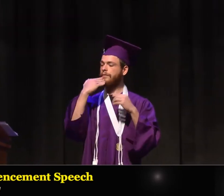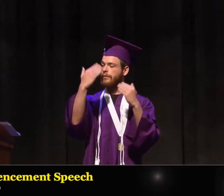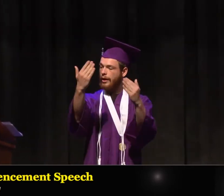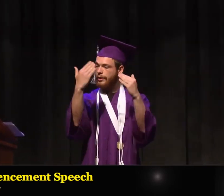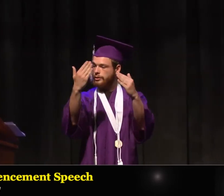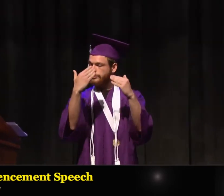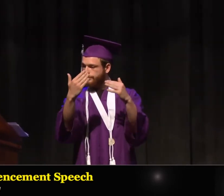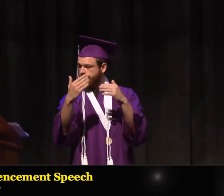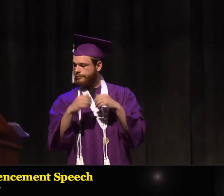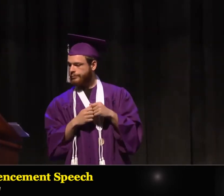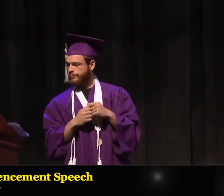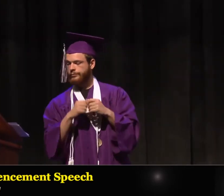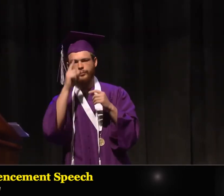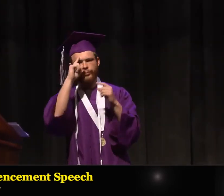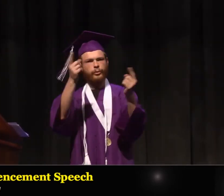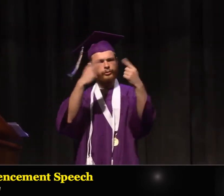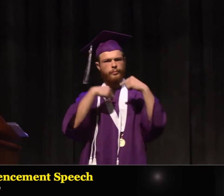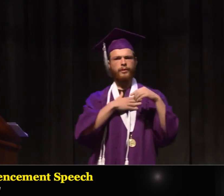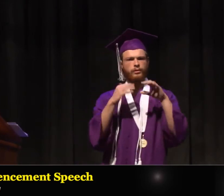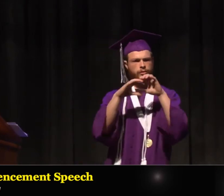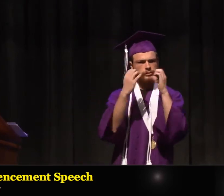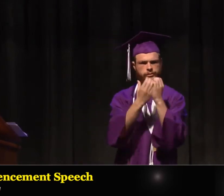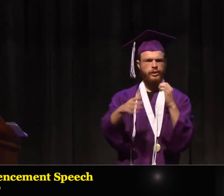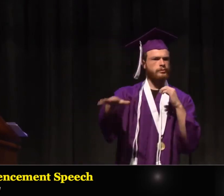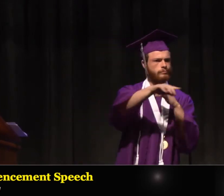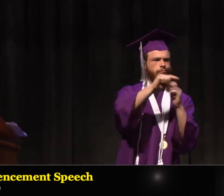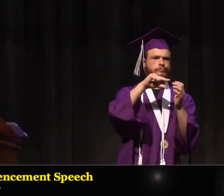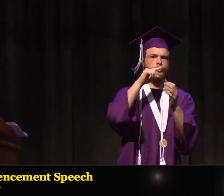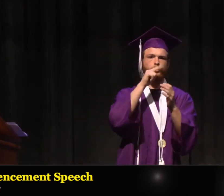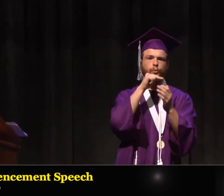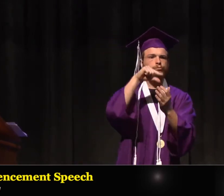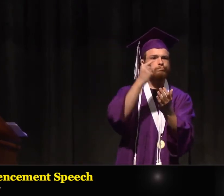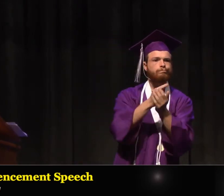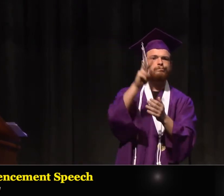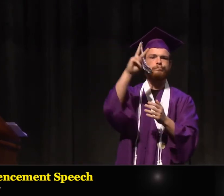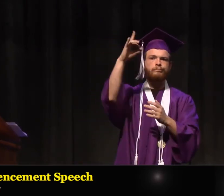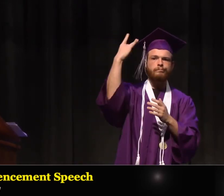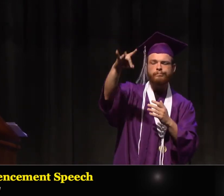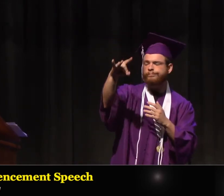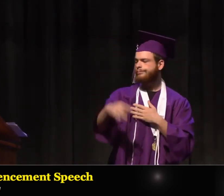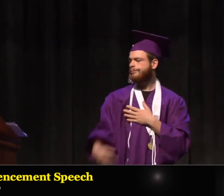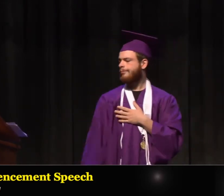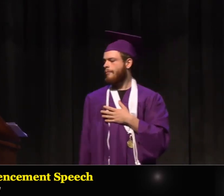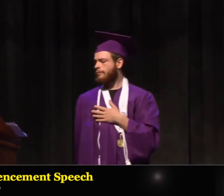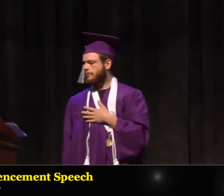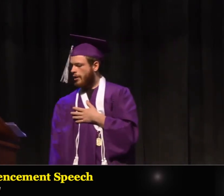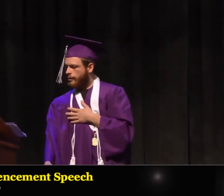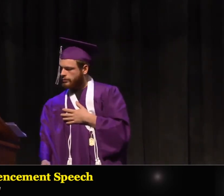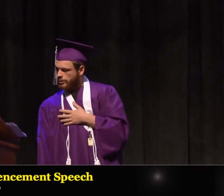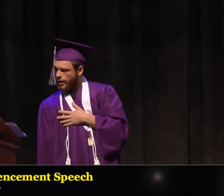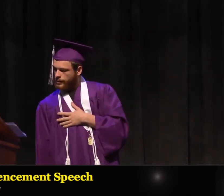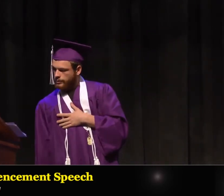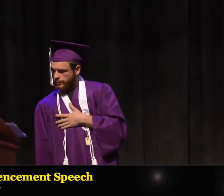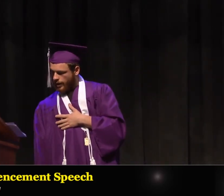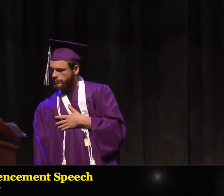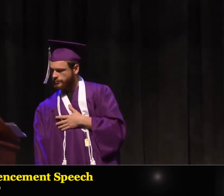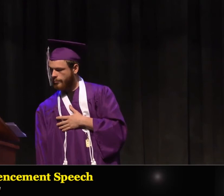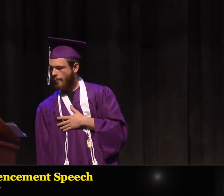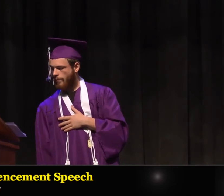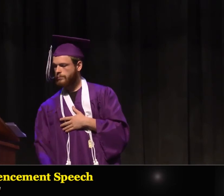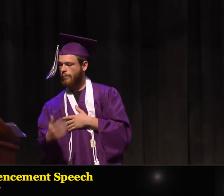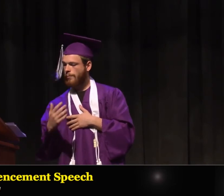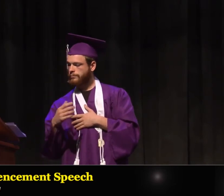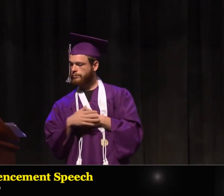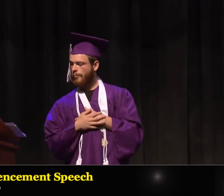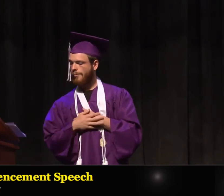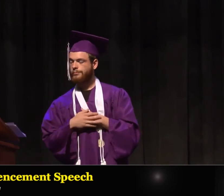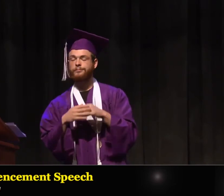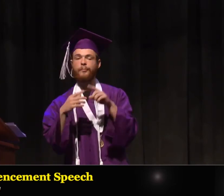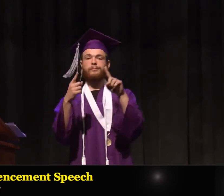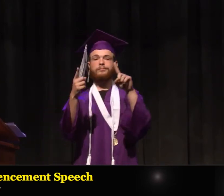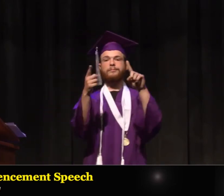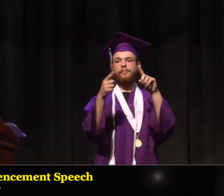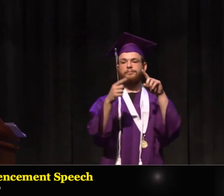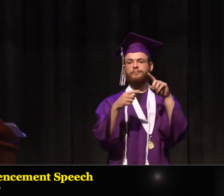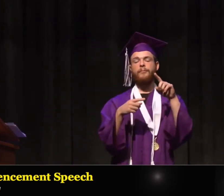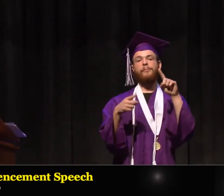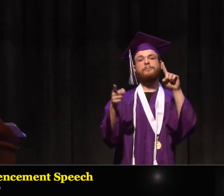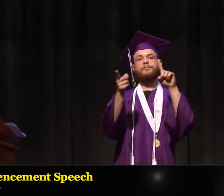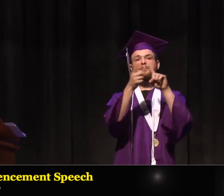I'd like to say thank you for coming to our class of 2018 graduation class.